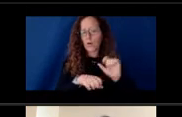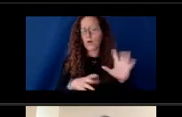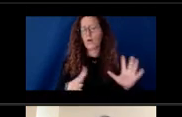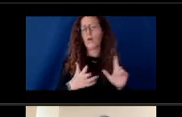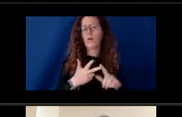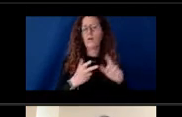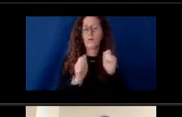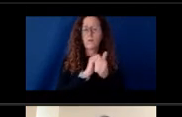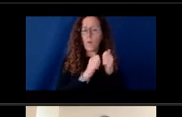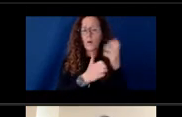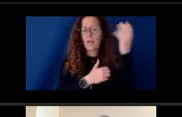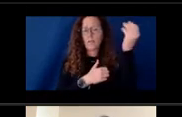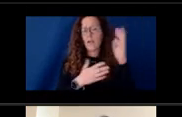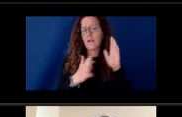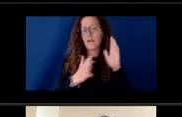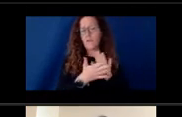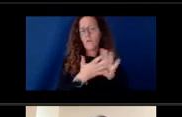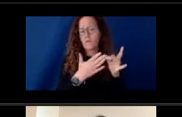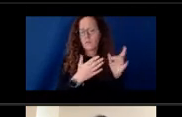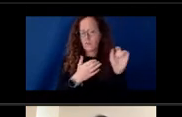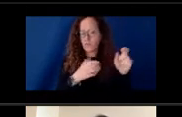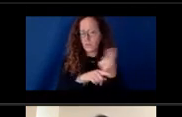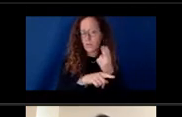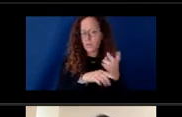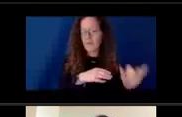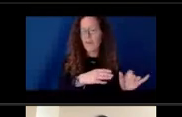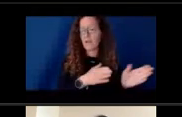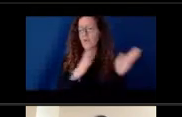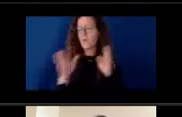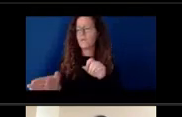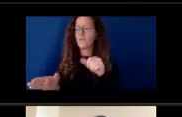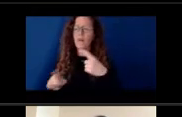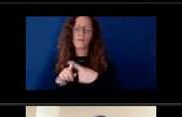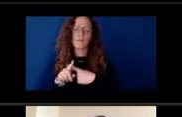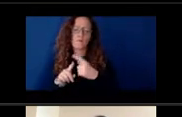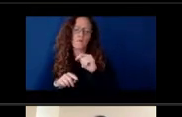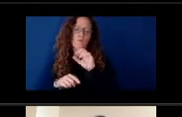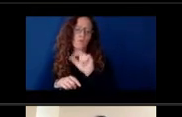or is the wet bulb temperature tool better? Can you share more on when to use which tool for those